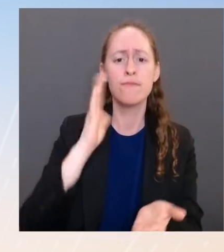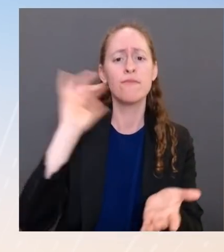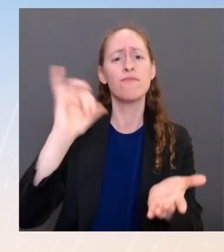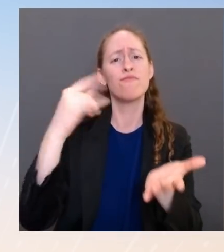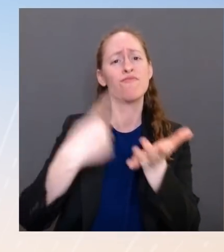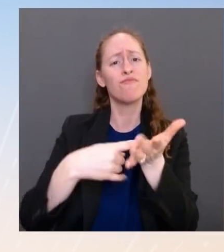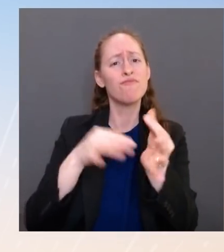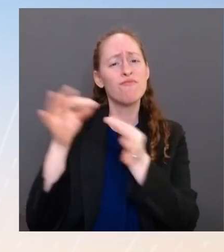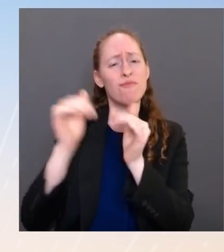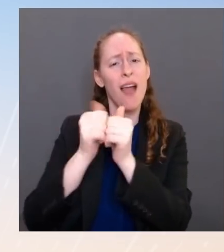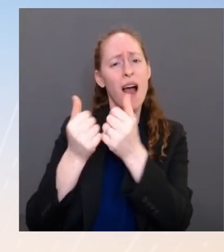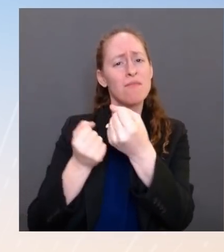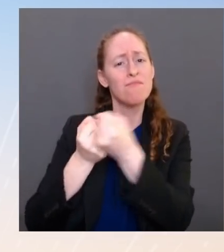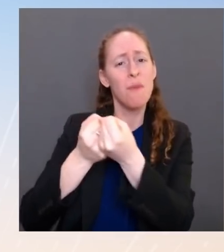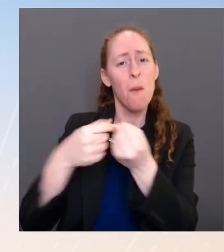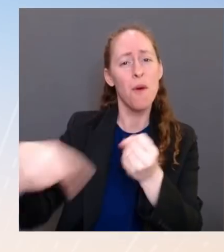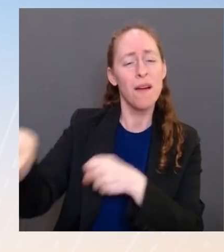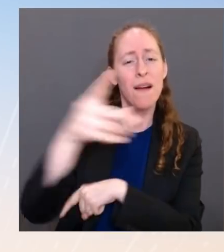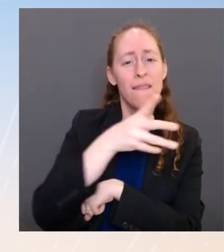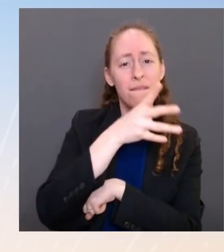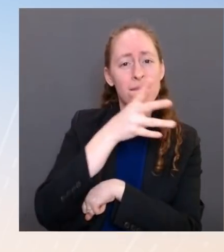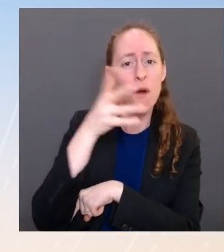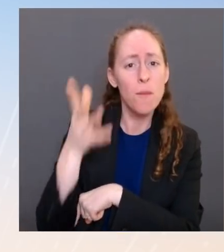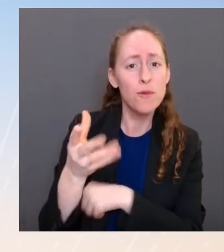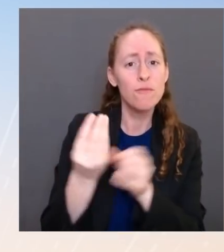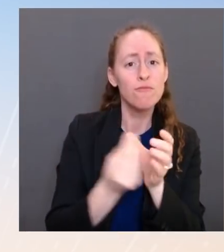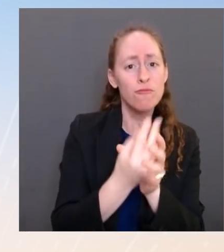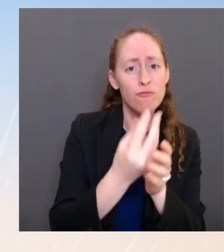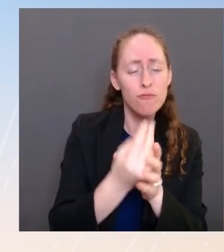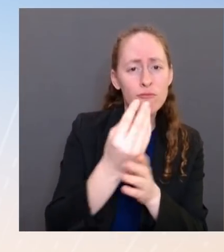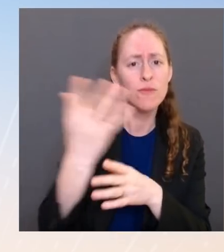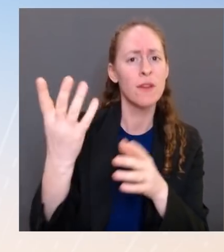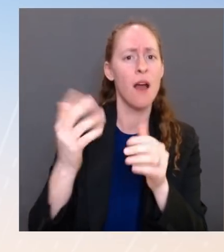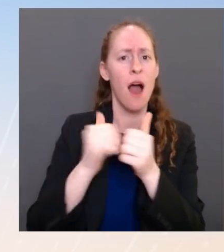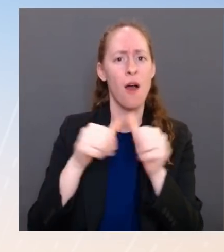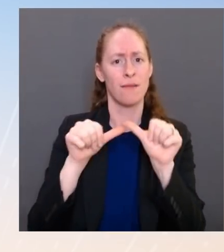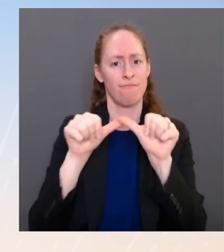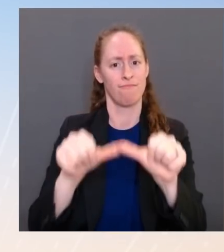domestically to help address the food shortages that we're seeing in some parts of the world.